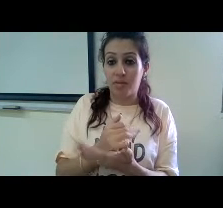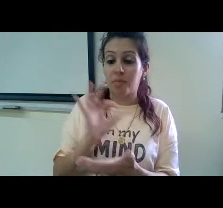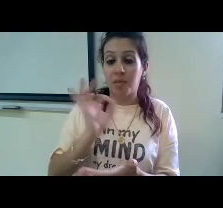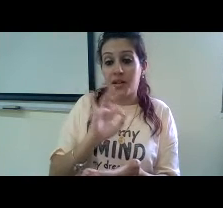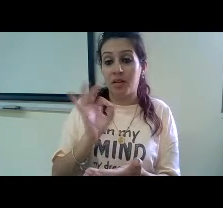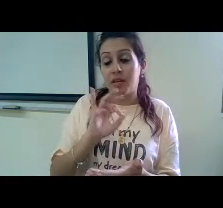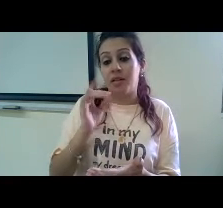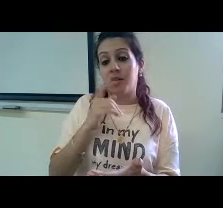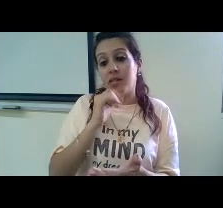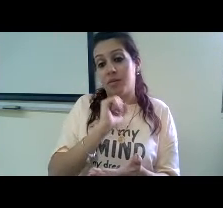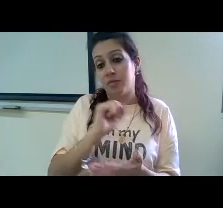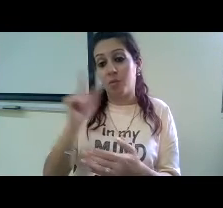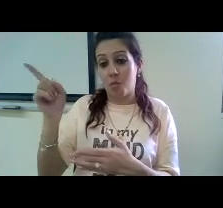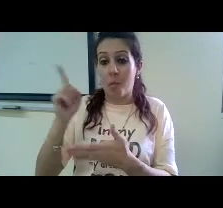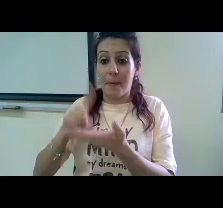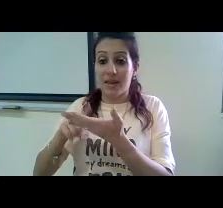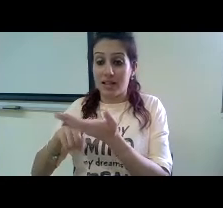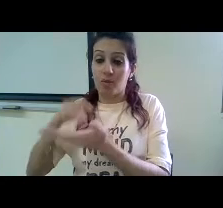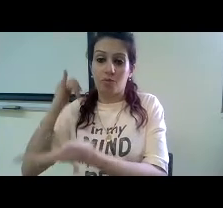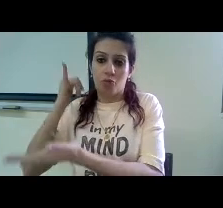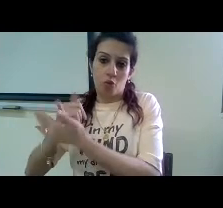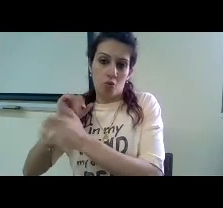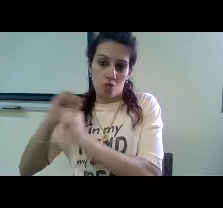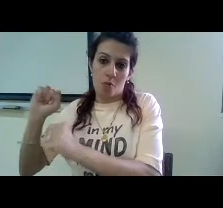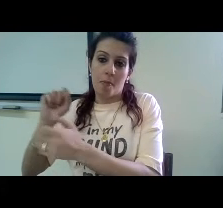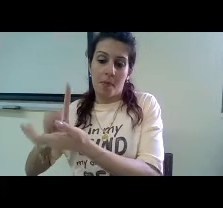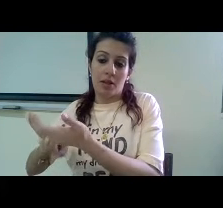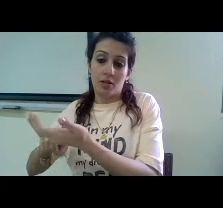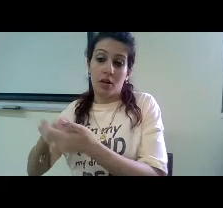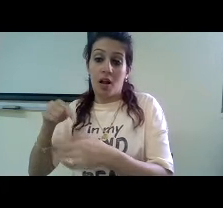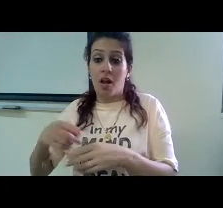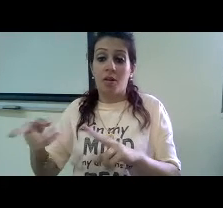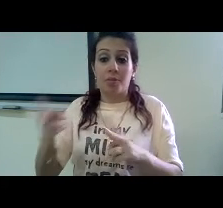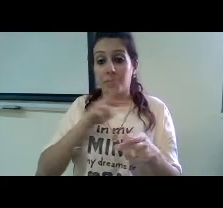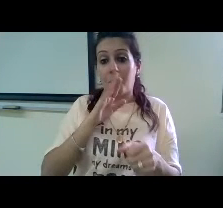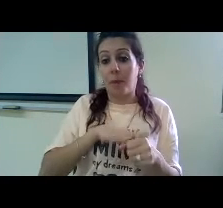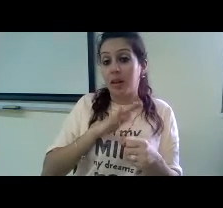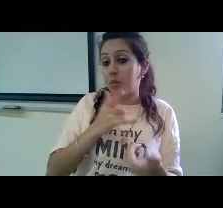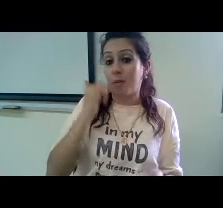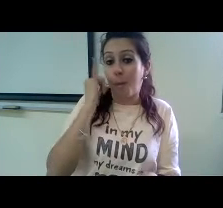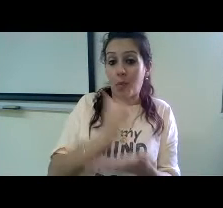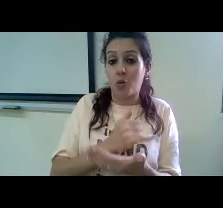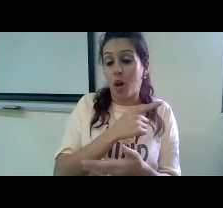from inclusive and special education might be able to shed some light.